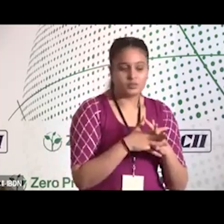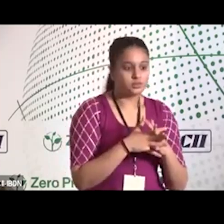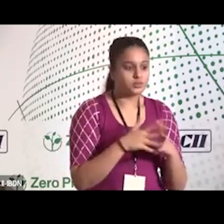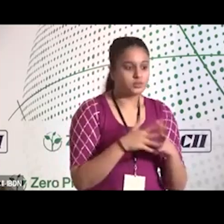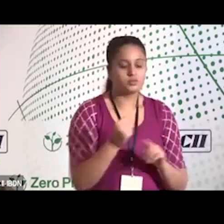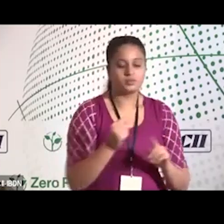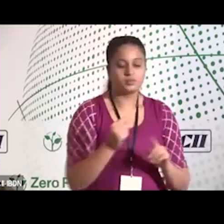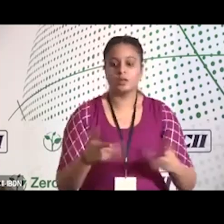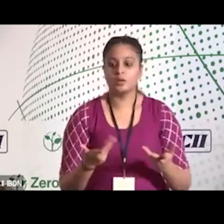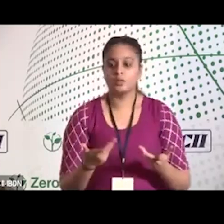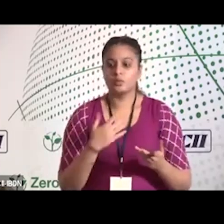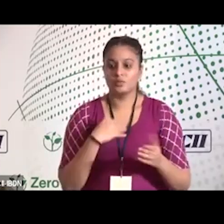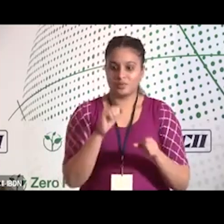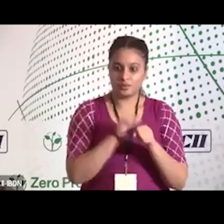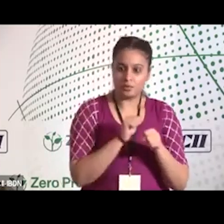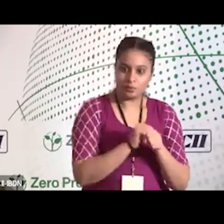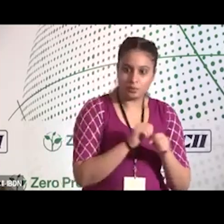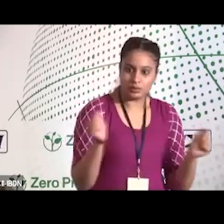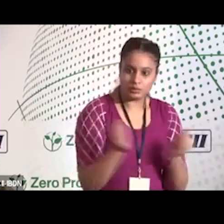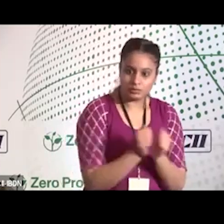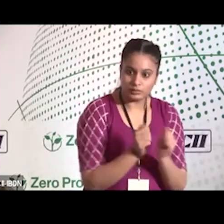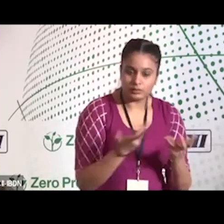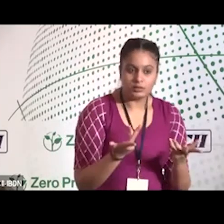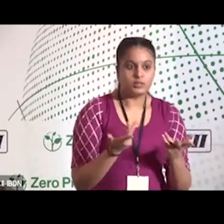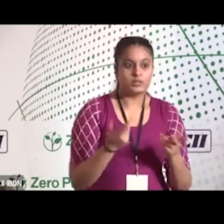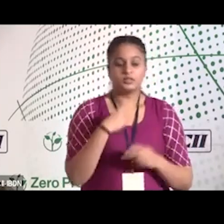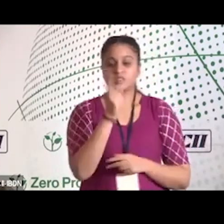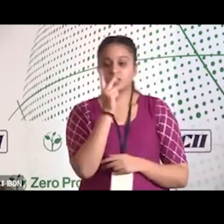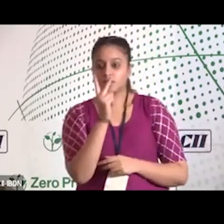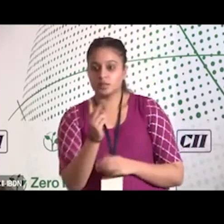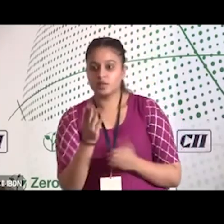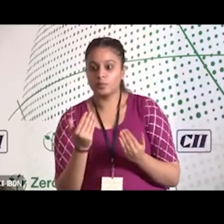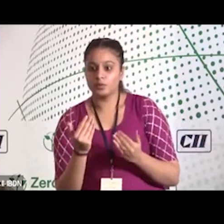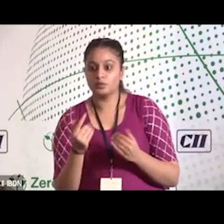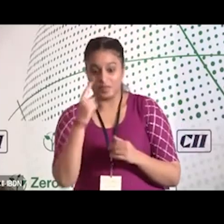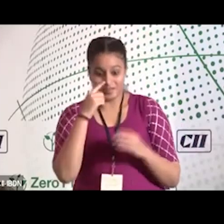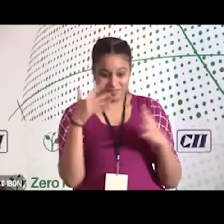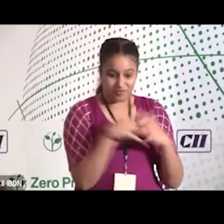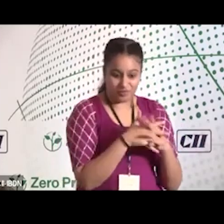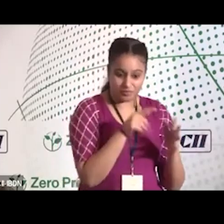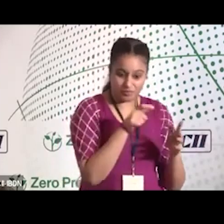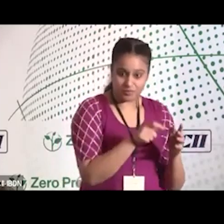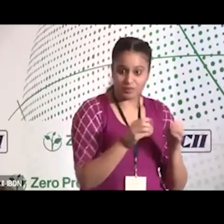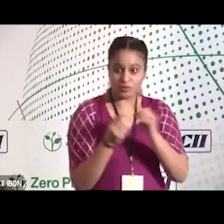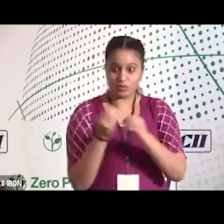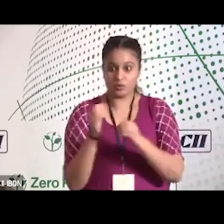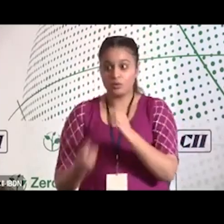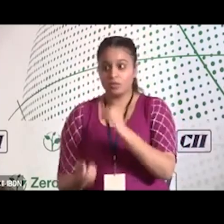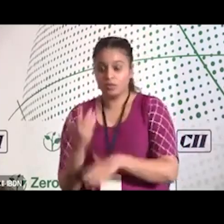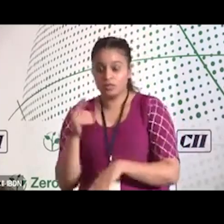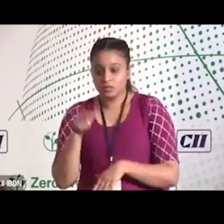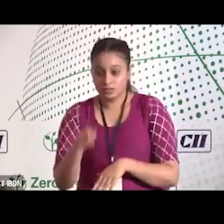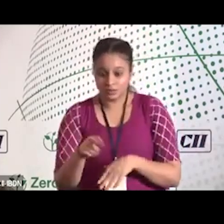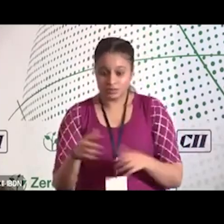and then also what has worked also in Bangladesh, what I have seen is women organizations